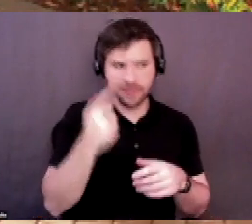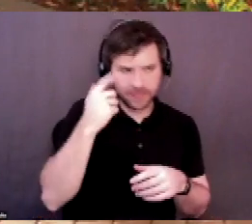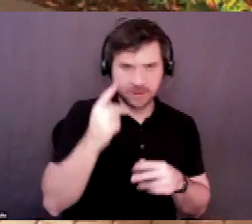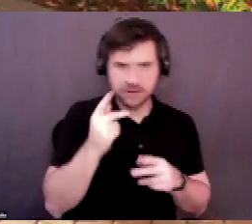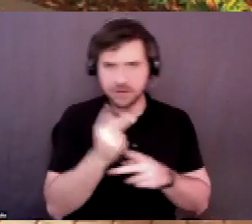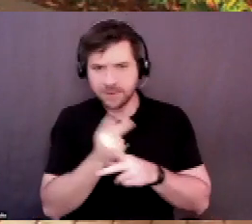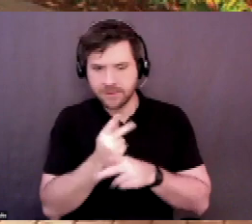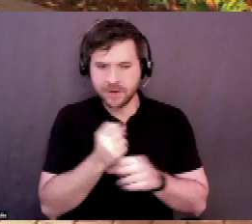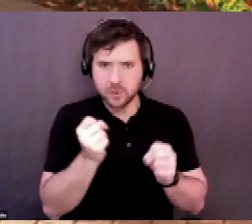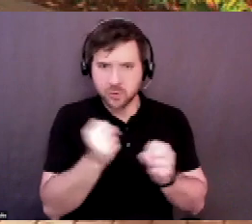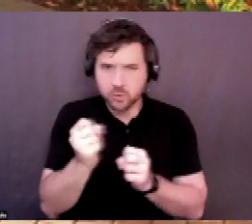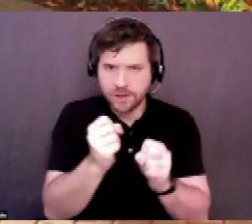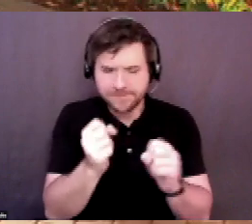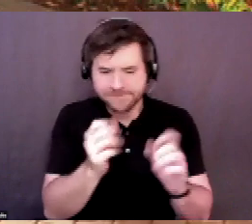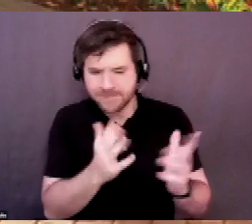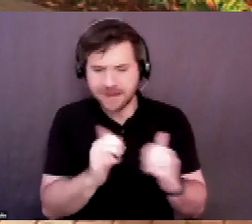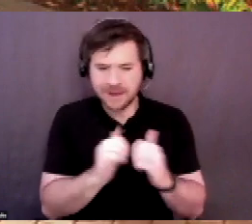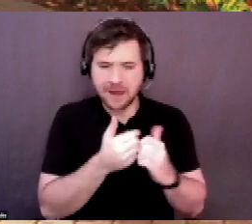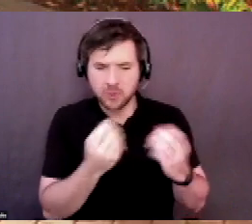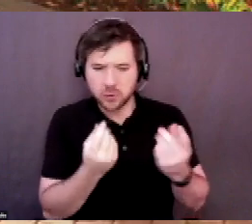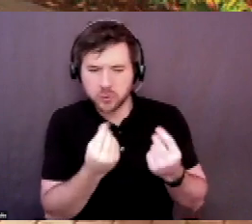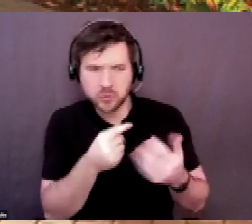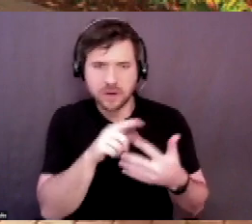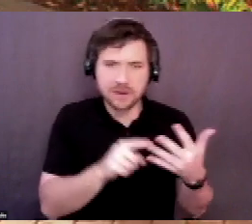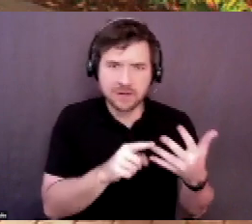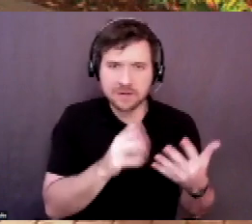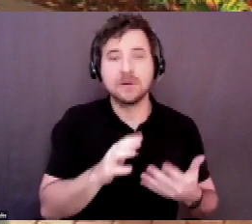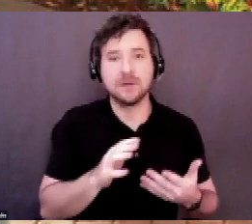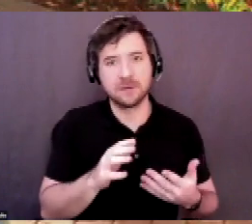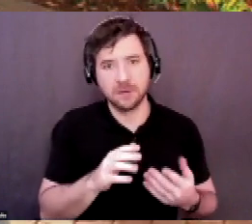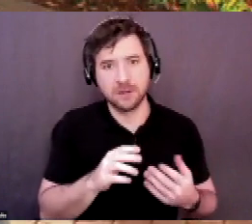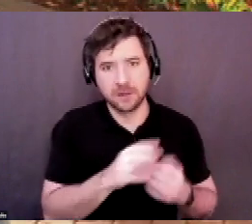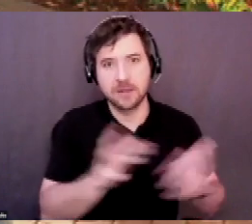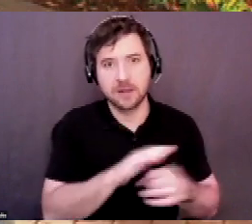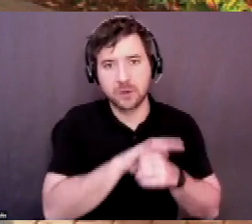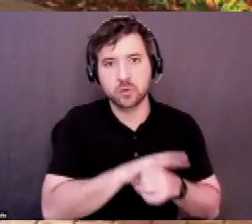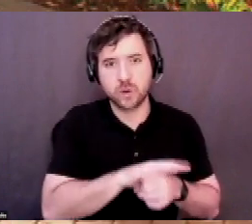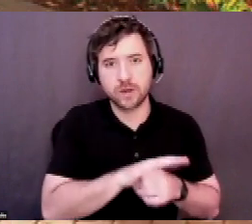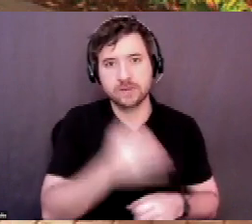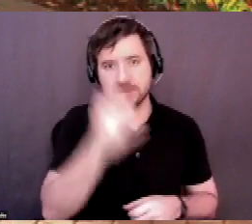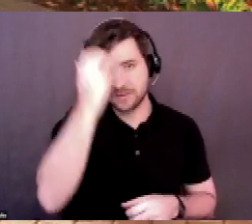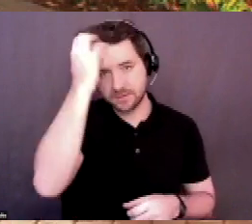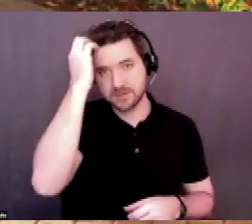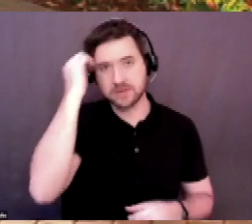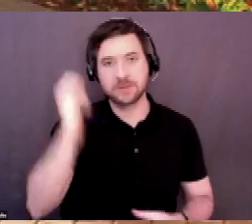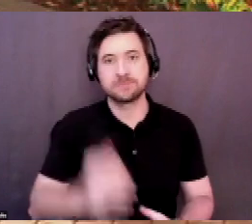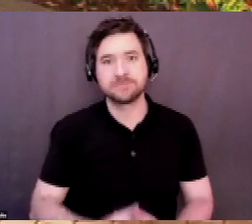And it was a very stressful time ultimately.